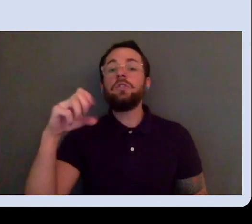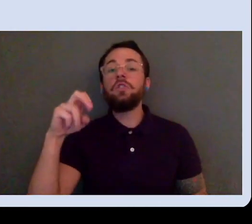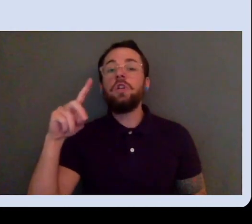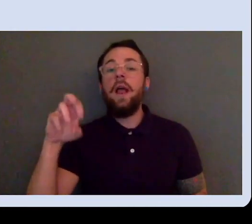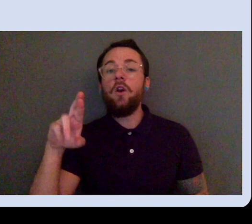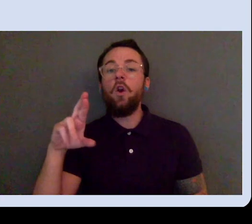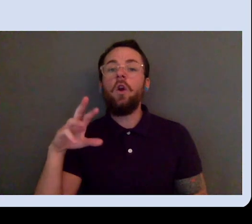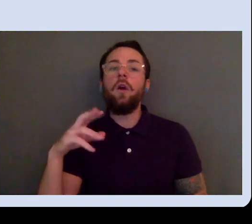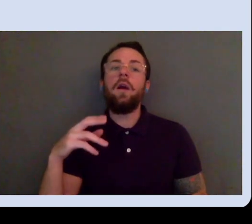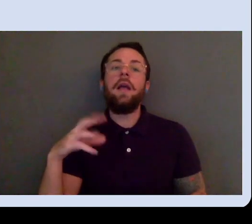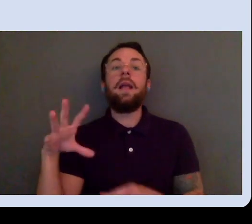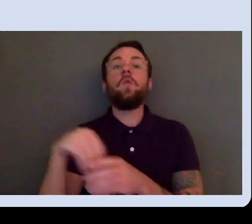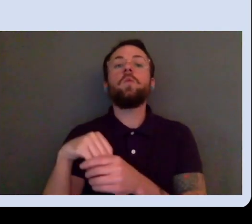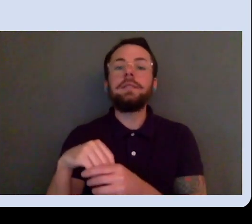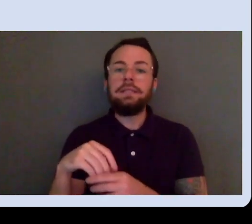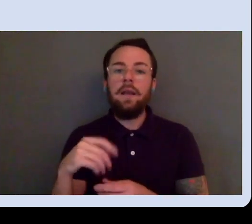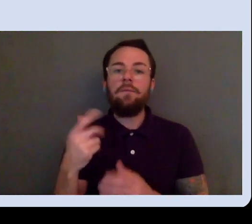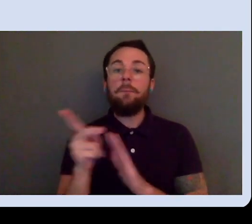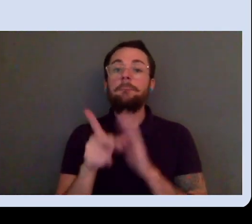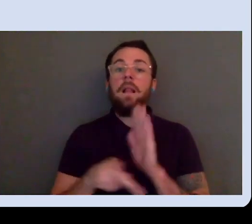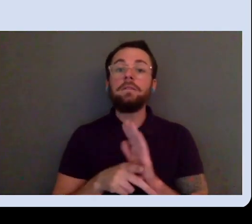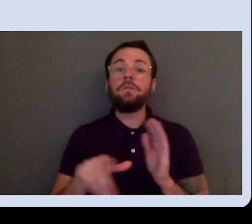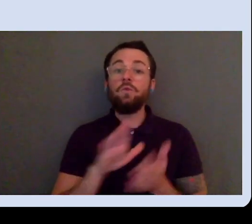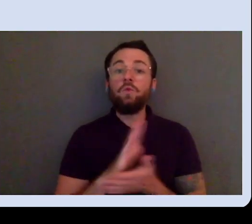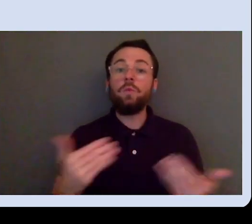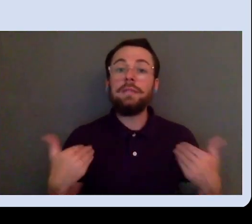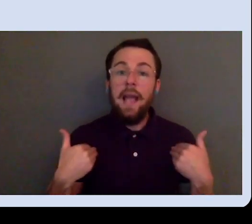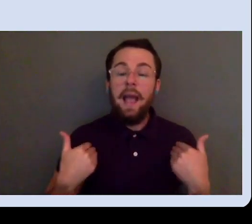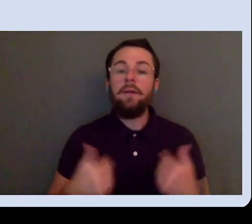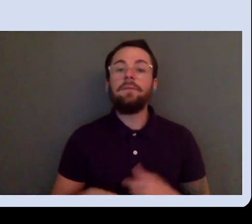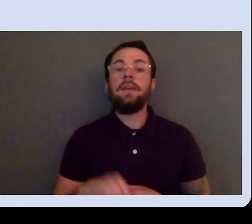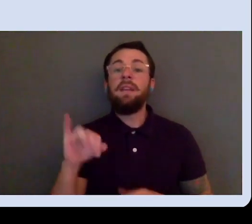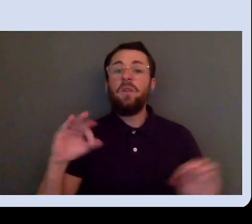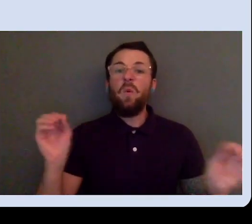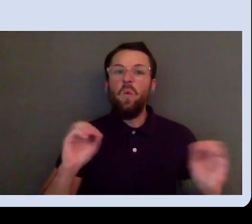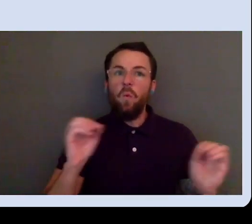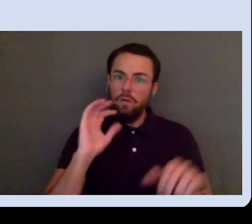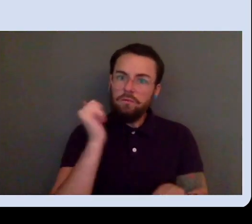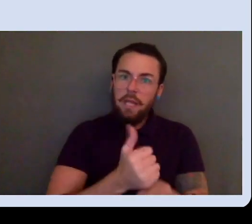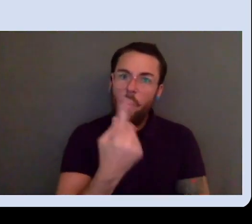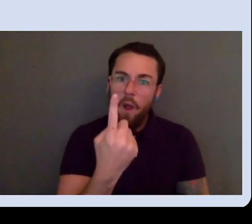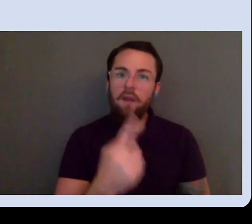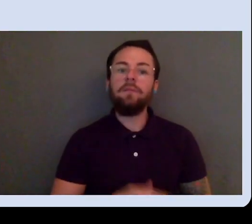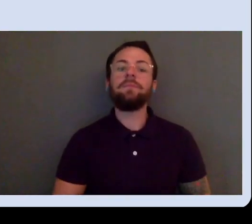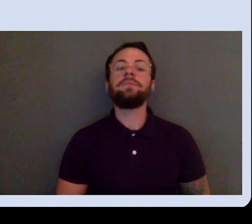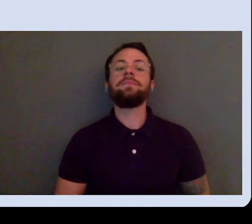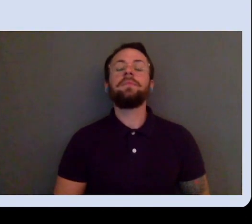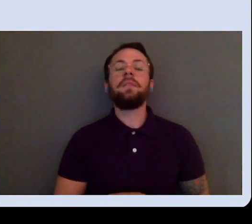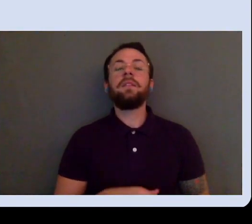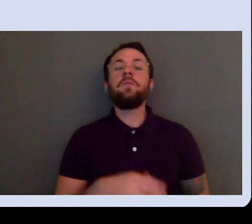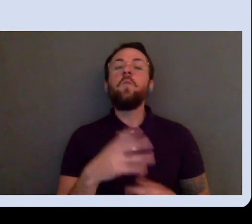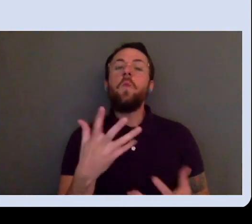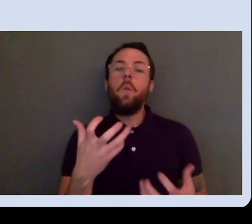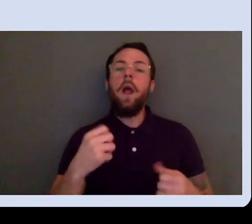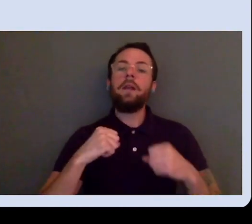It's important to look at the laws and policies you have in your state and school and look at the gender policies.